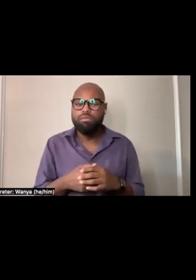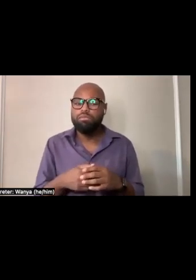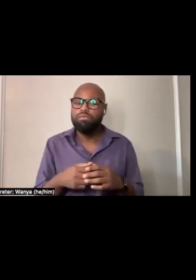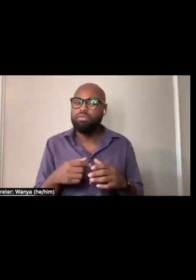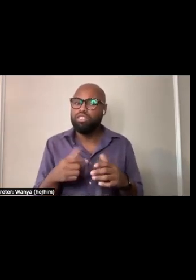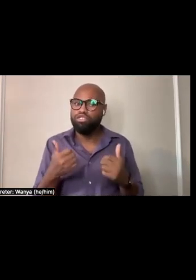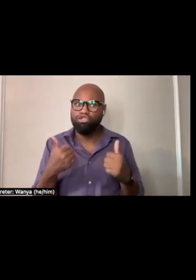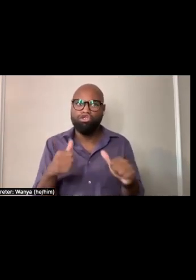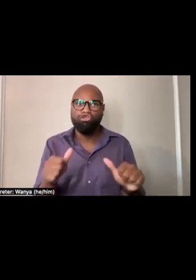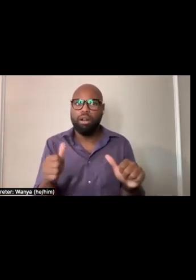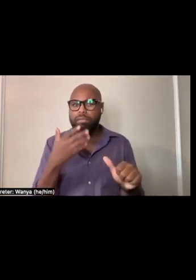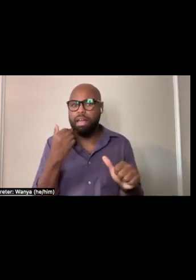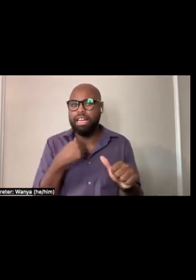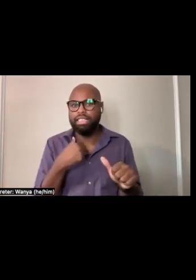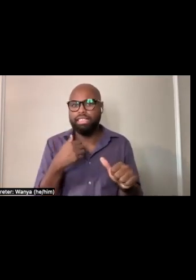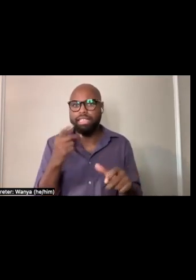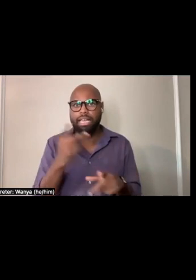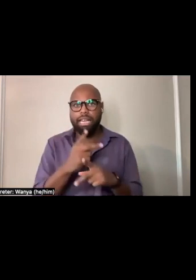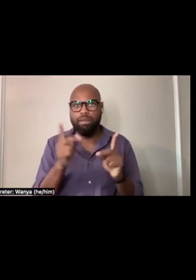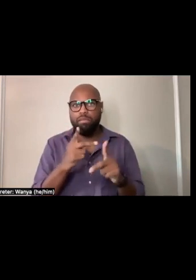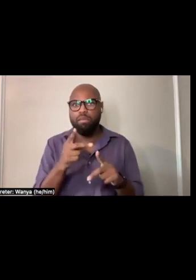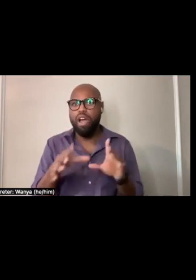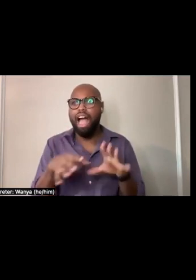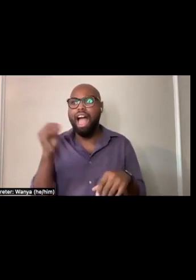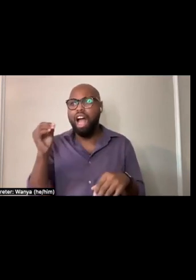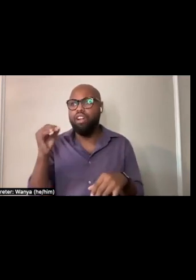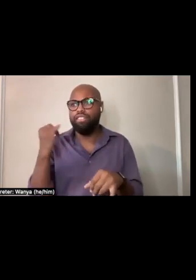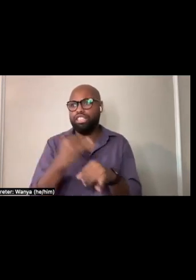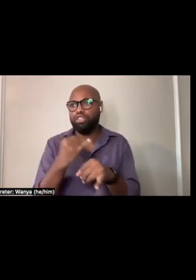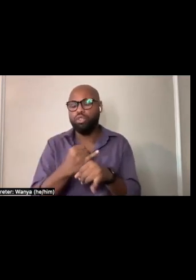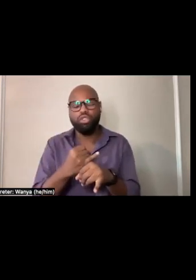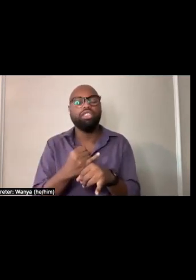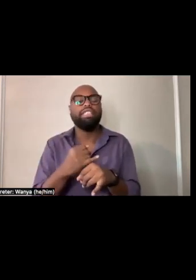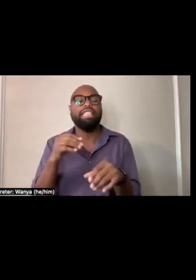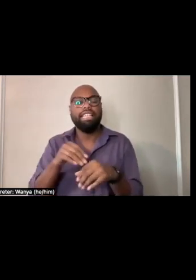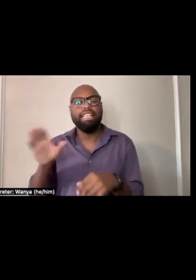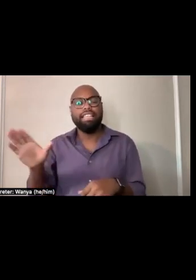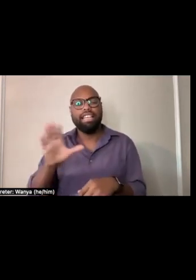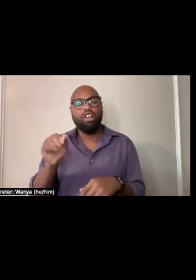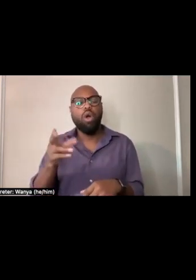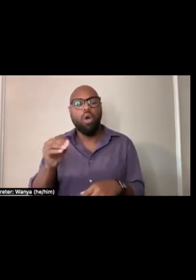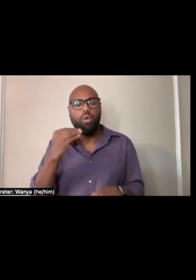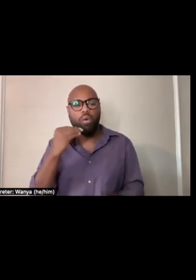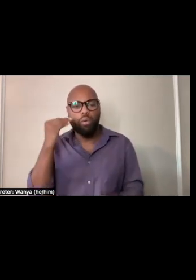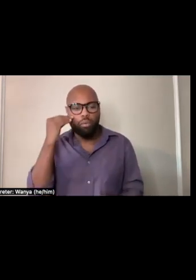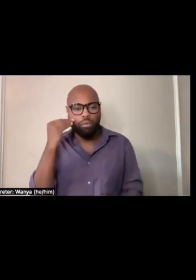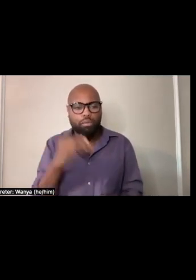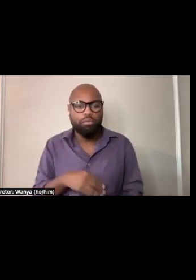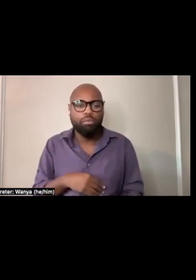people out of institutions and in their own homes. Operationally. Oakdays was